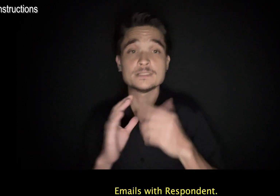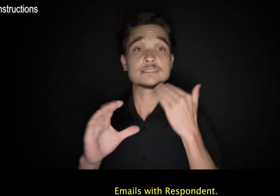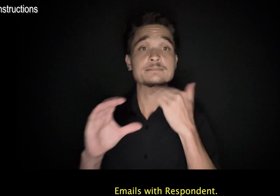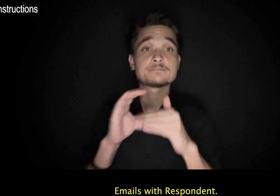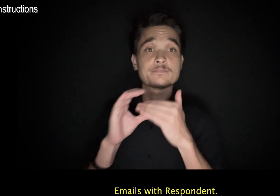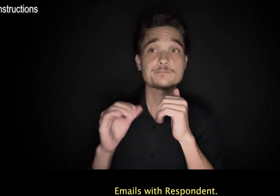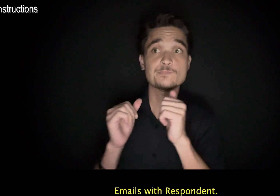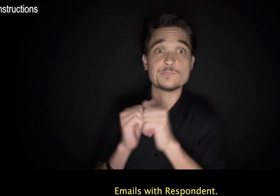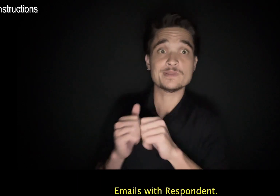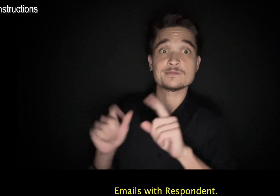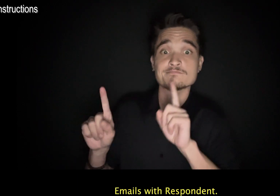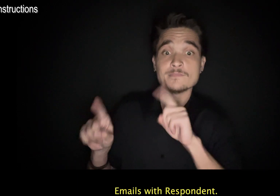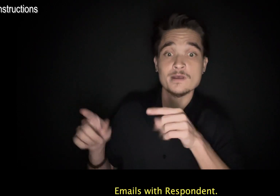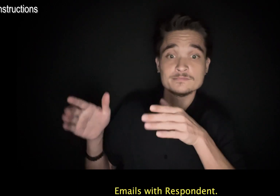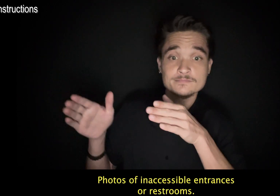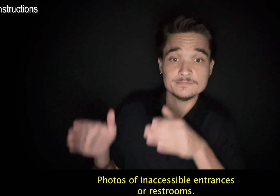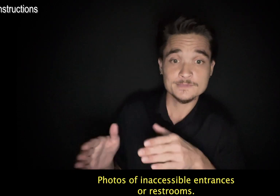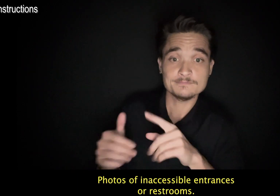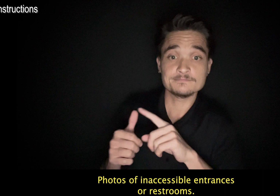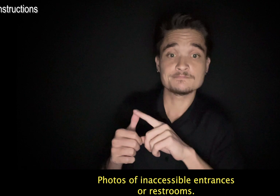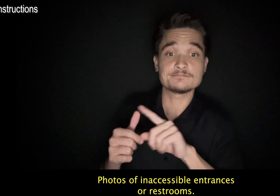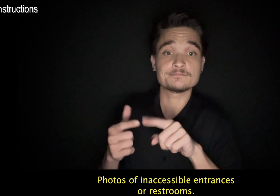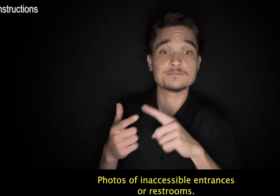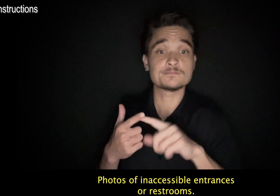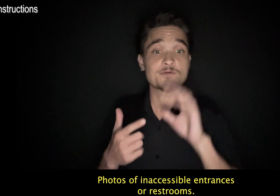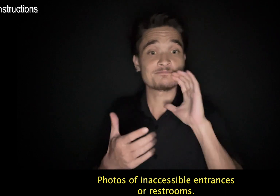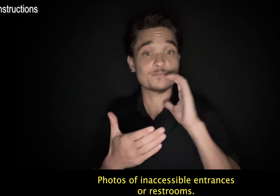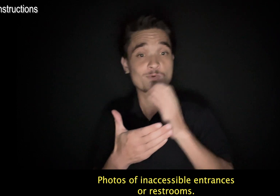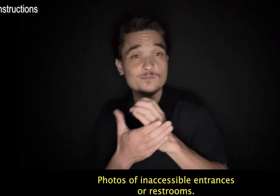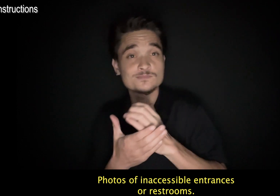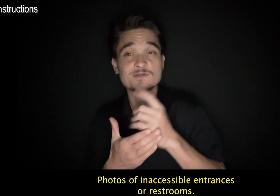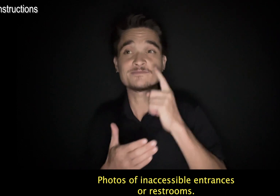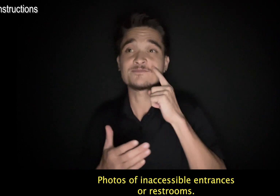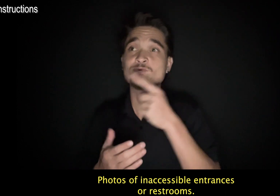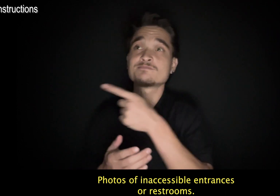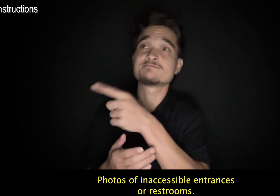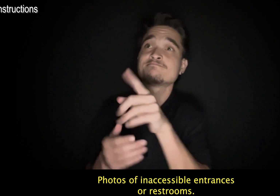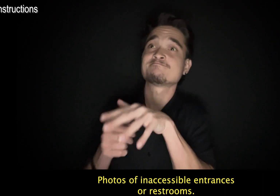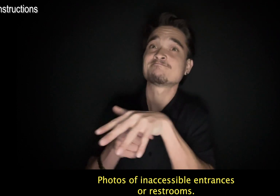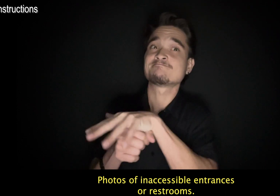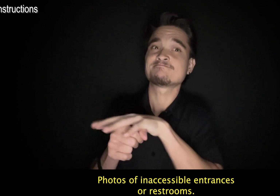Emails with Respondent. Photos of inaccessible entrances or restrooms.